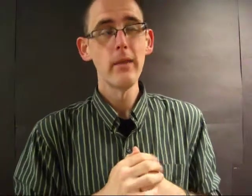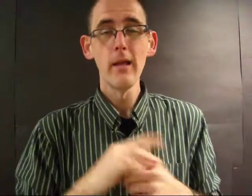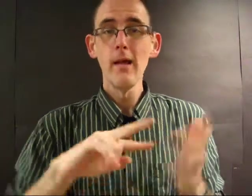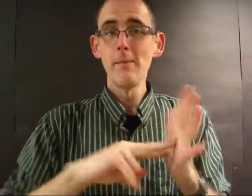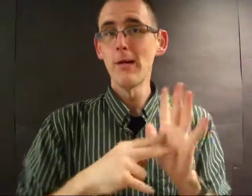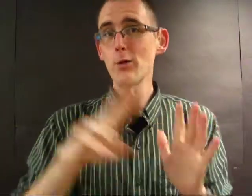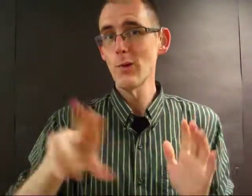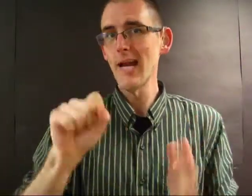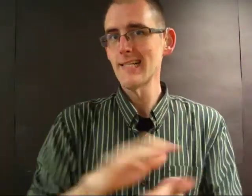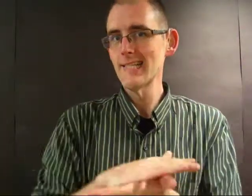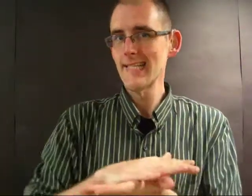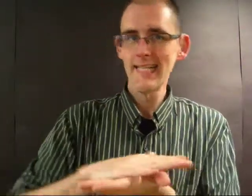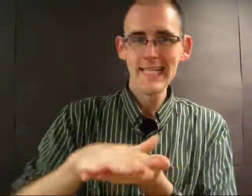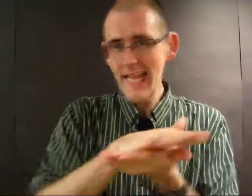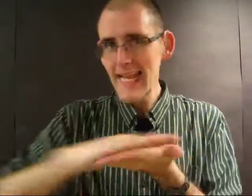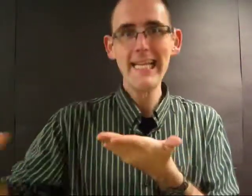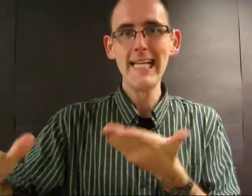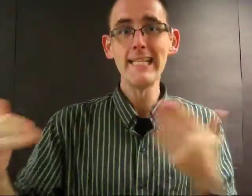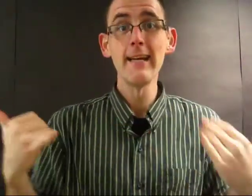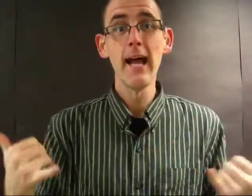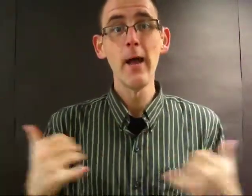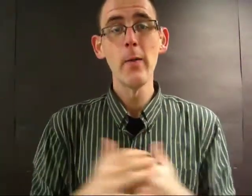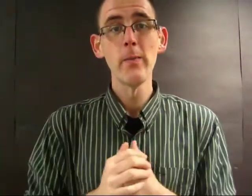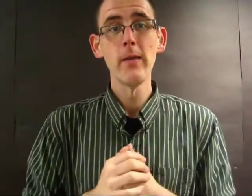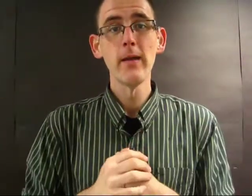So the U.S. is pretty squeaky clean now!